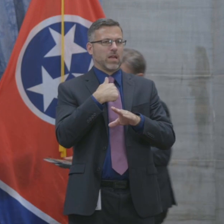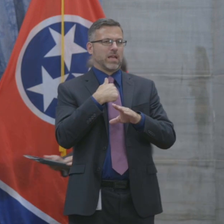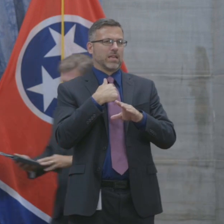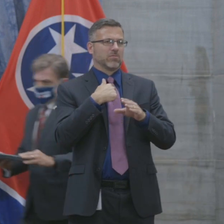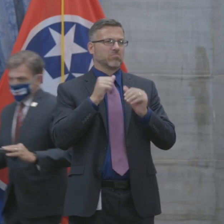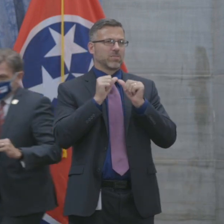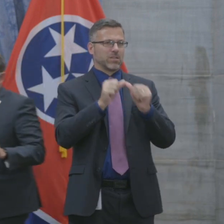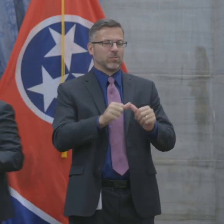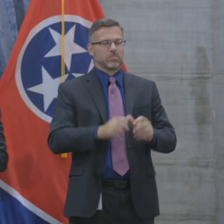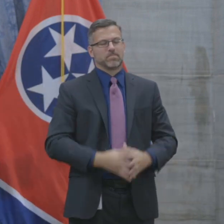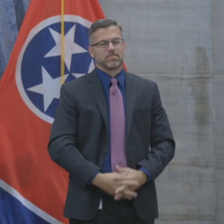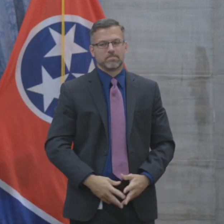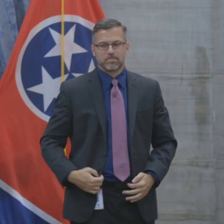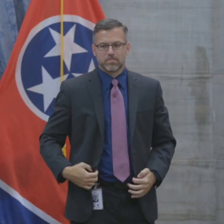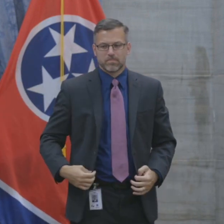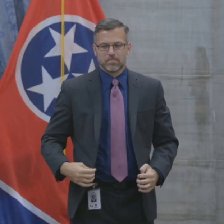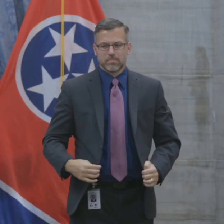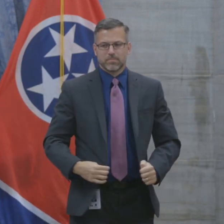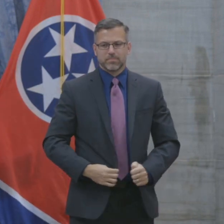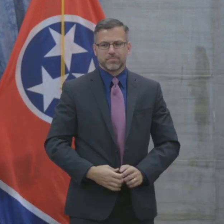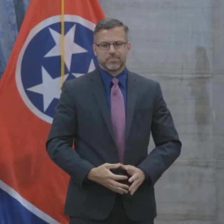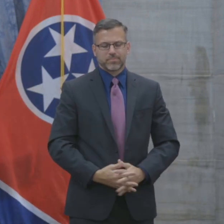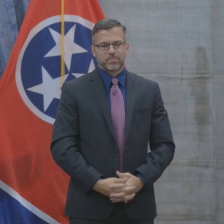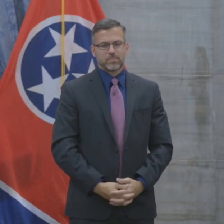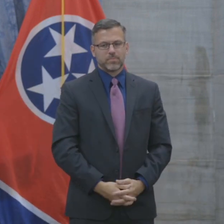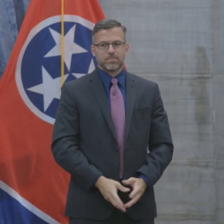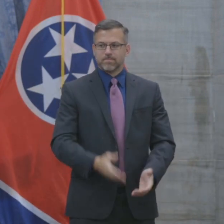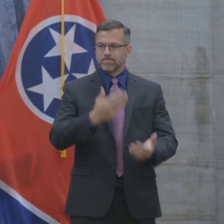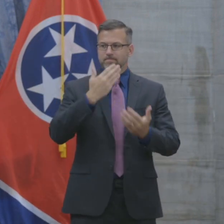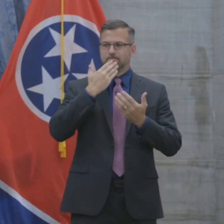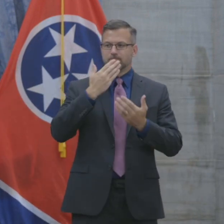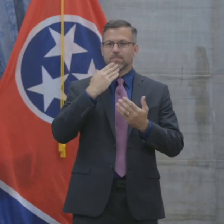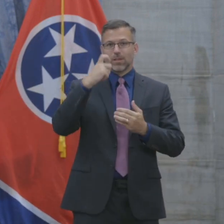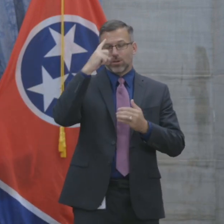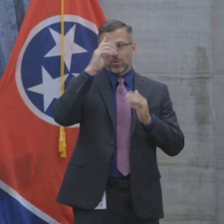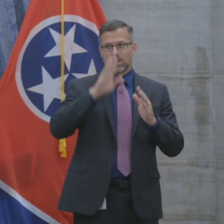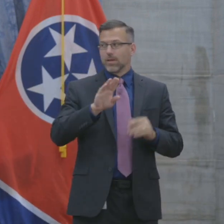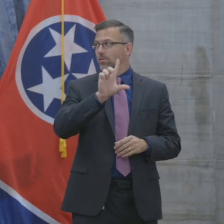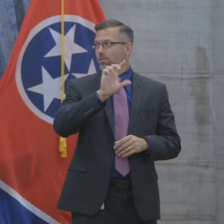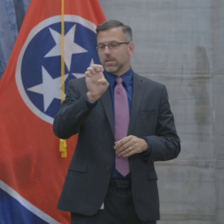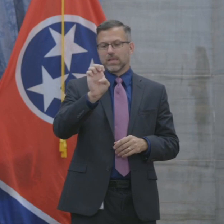state and they come back. And those tourists are very